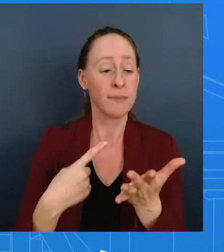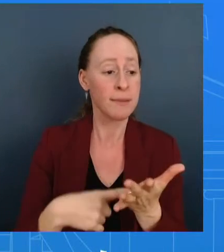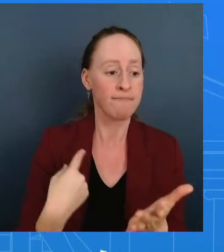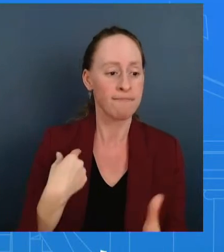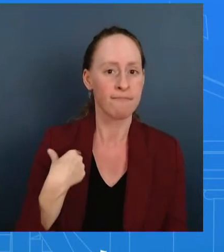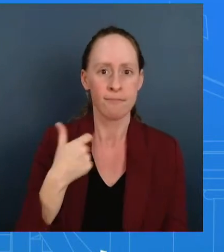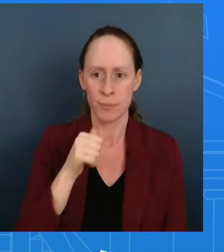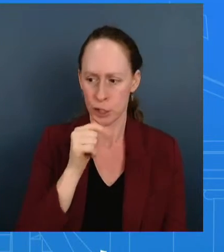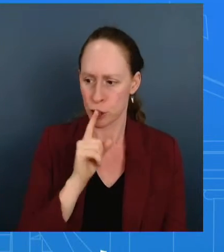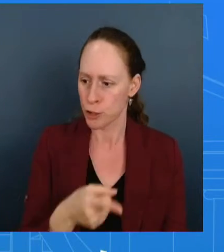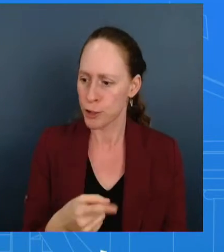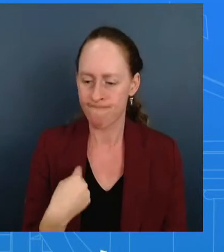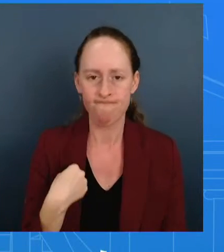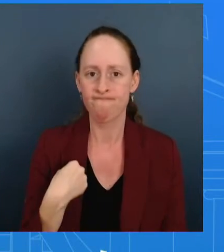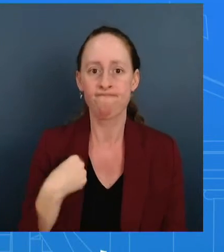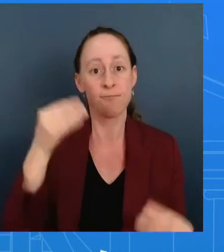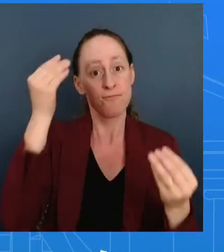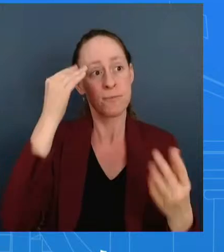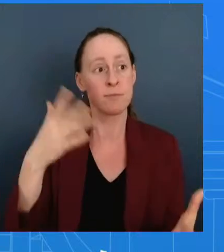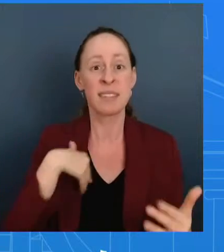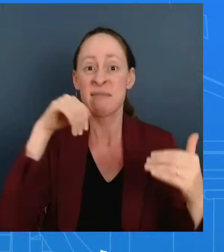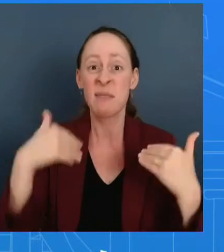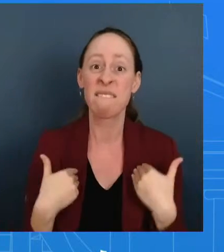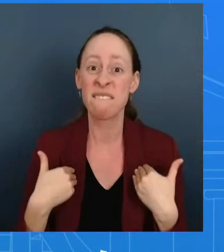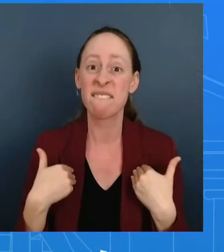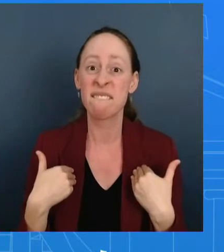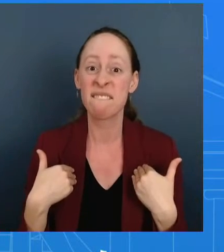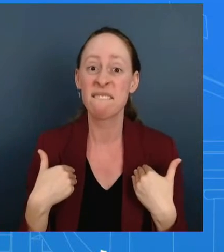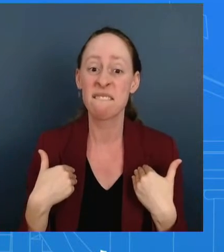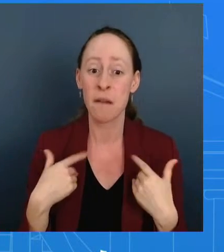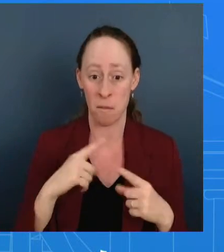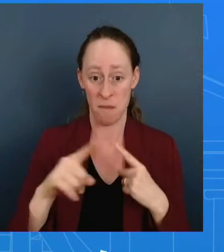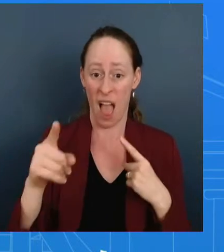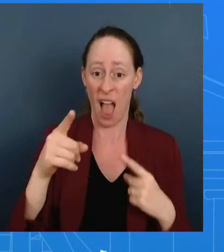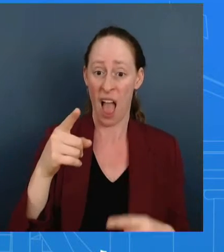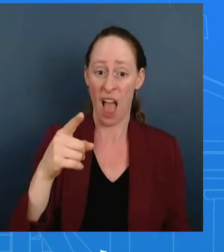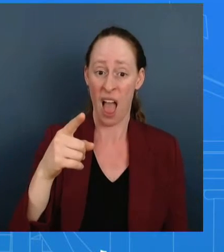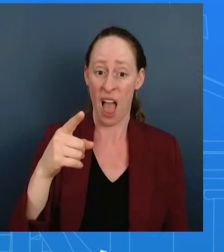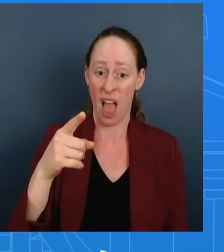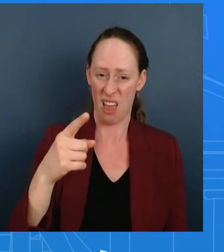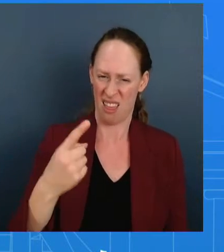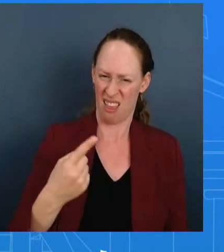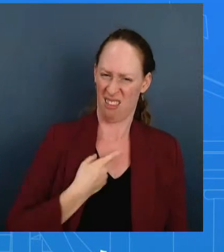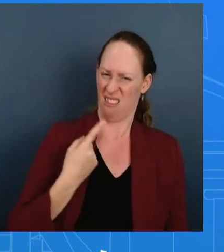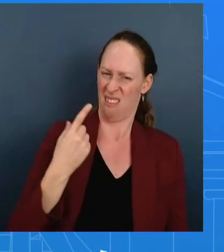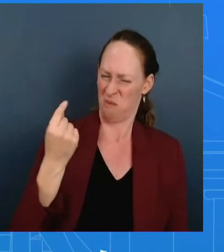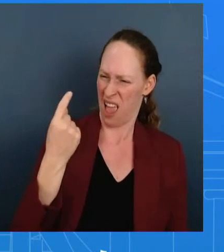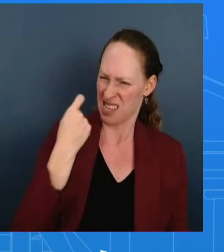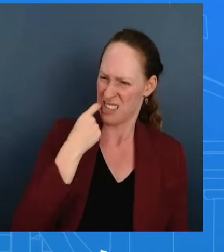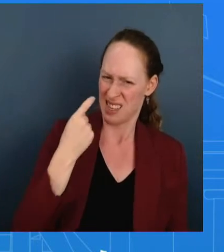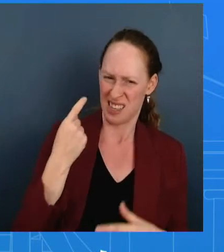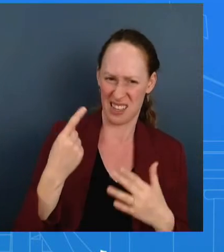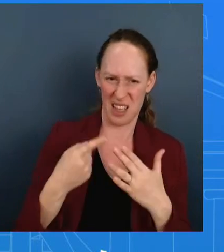But I do take offense to what was just happening at the beginning of this briefing. It's not okay. Go ahead.